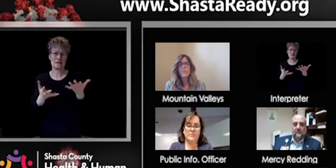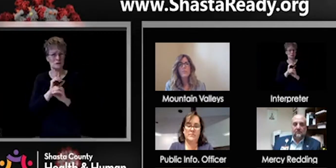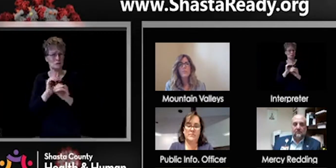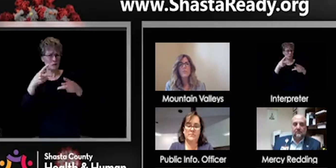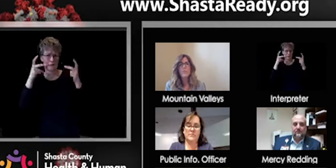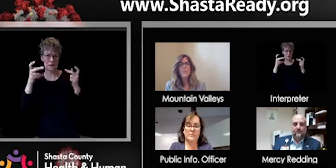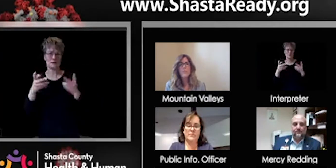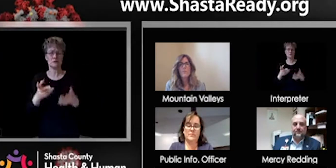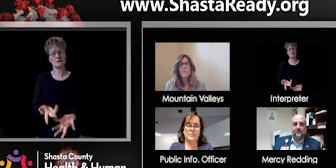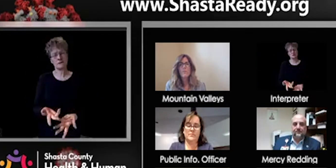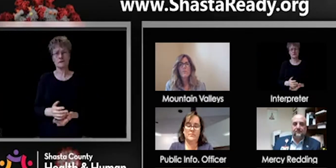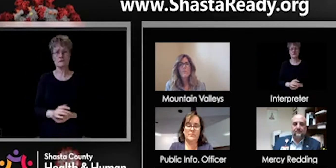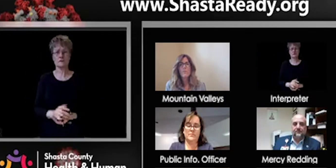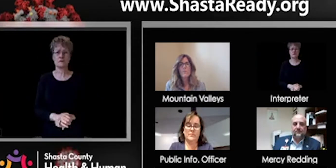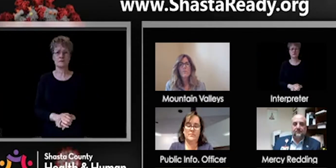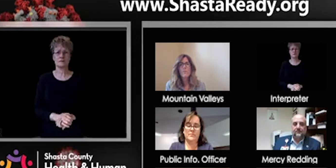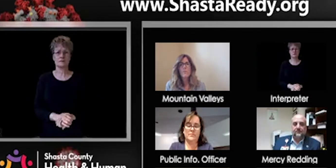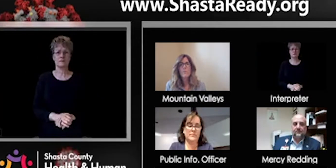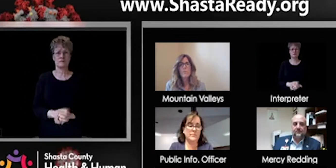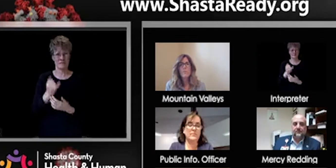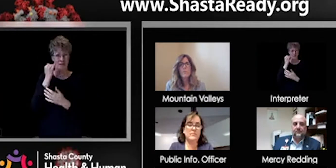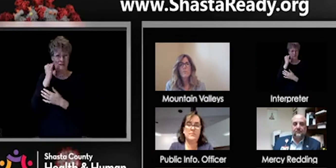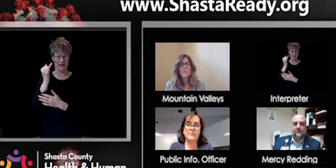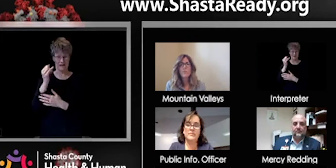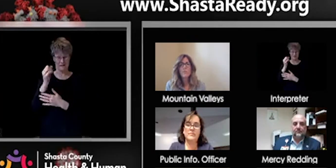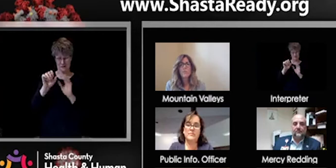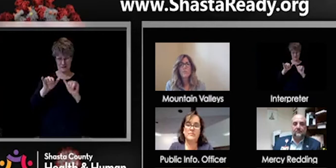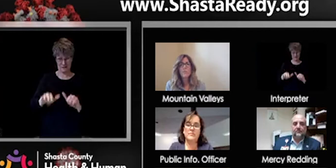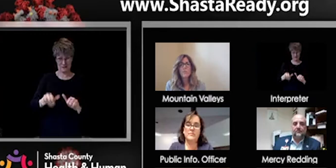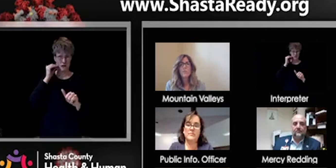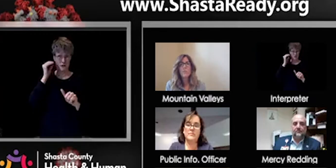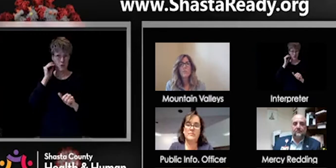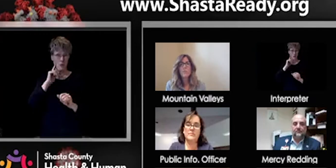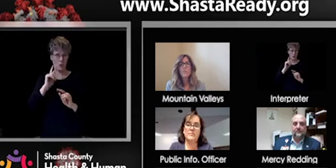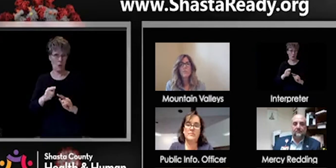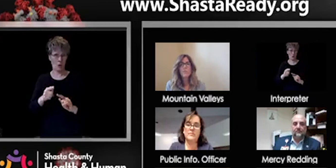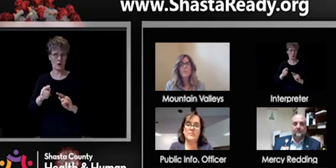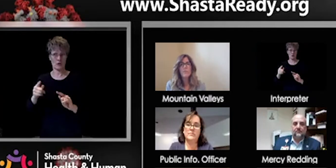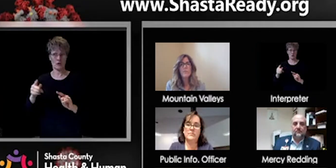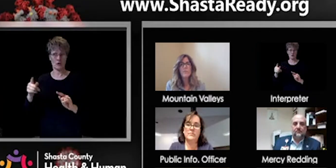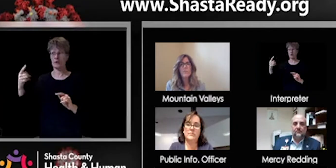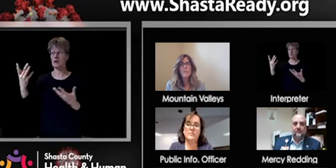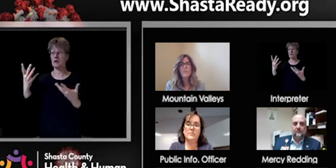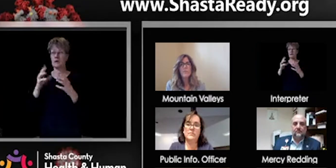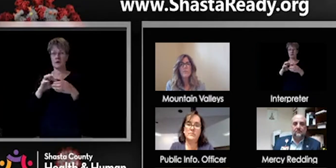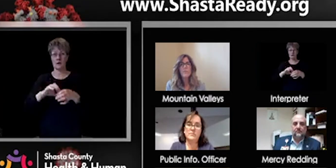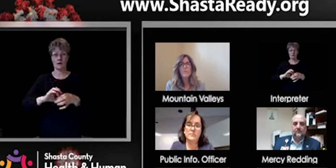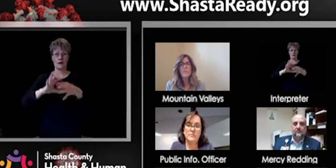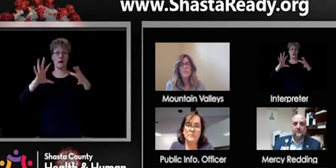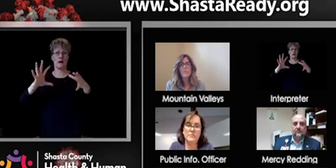stay-at-home order and we will be interacting more with larger groups of people and potentially